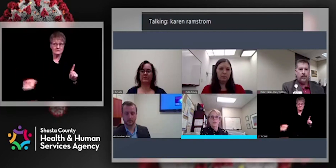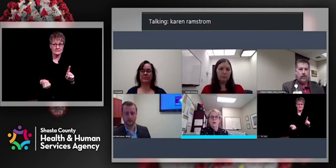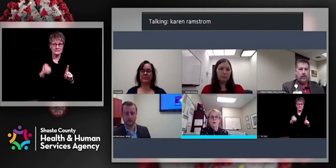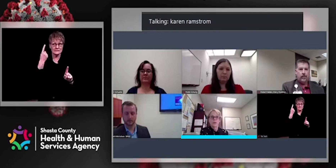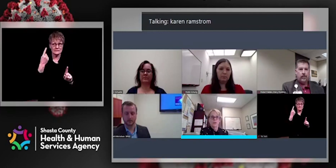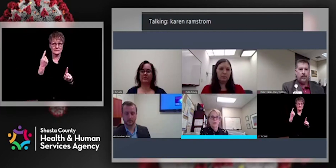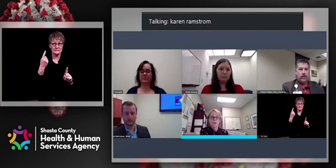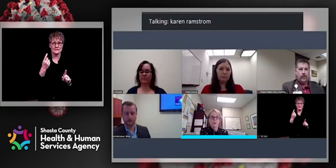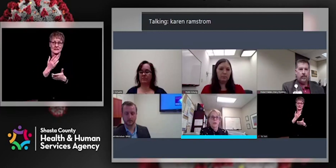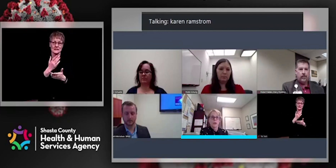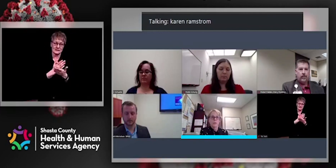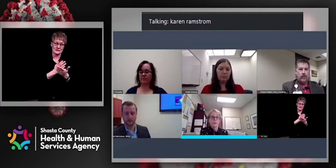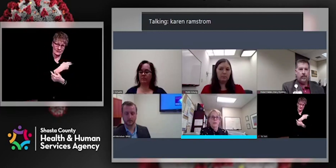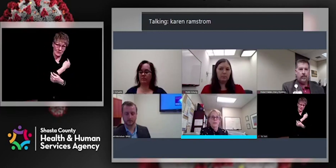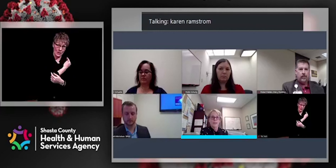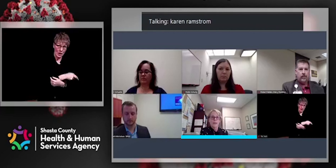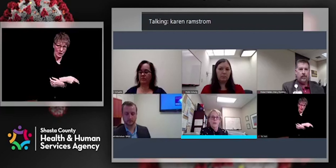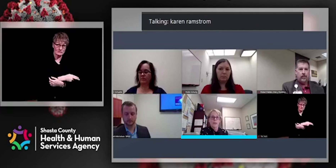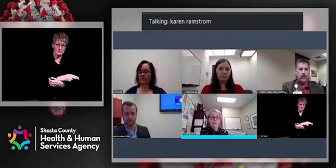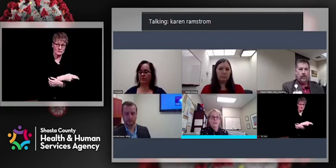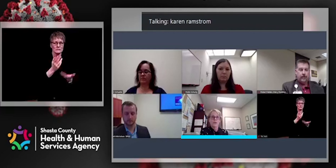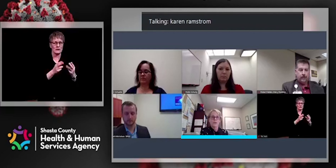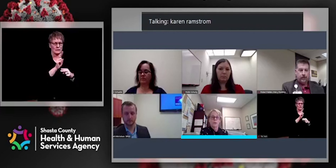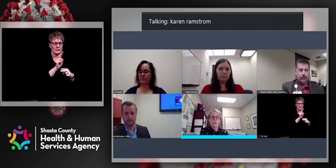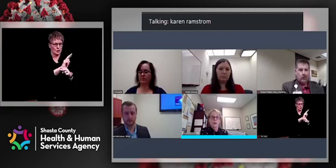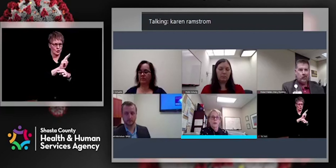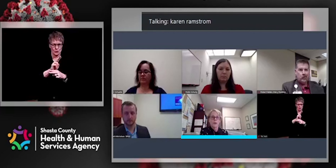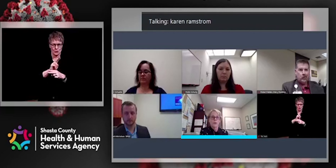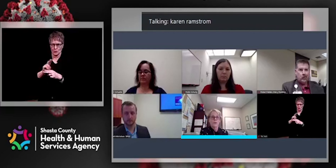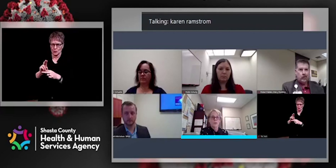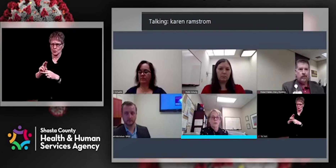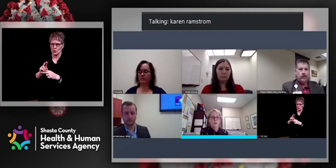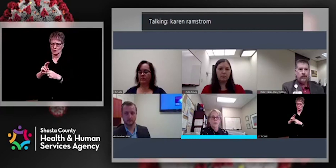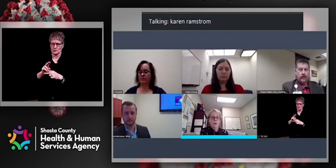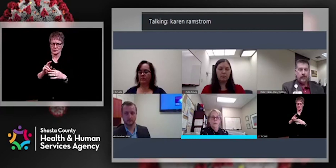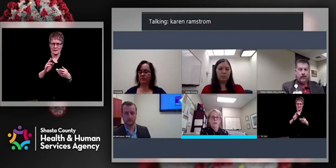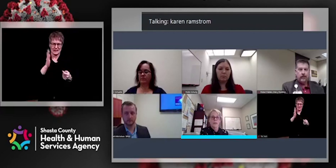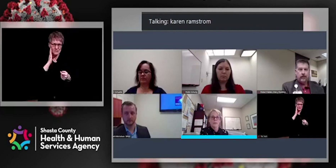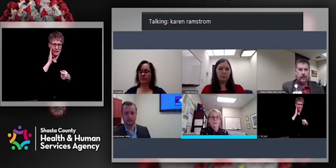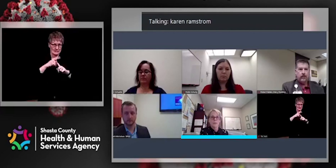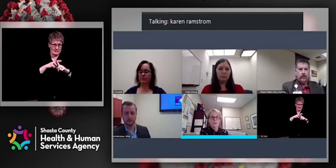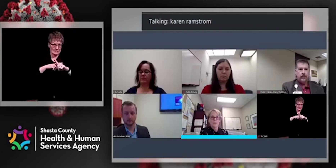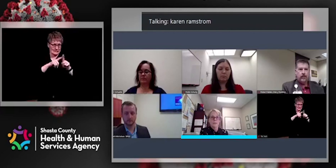as Robert has shared previously how they distribute those number of licensed beds.